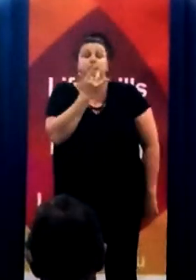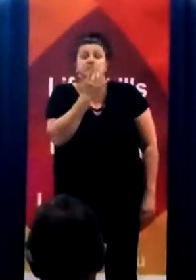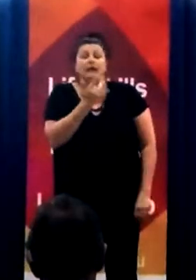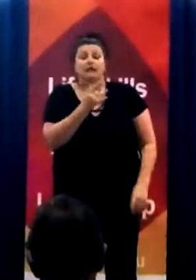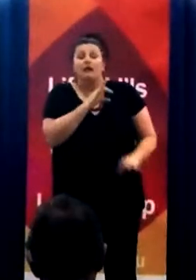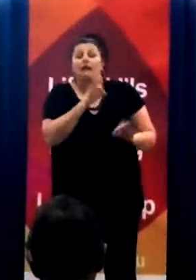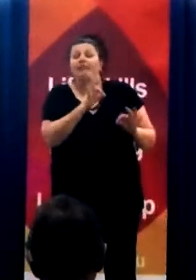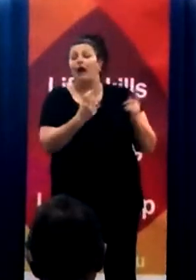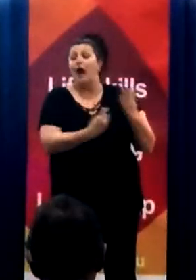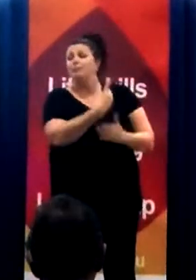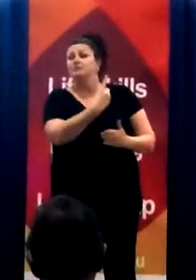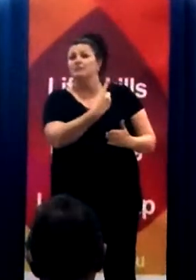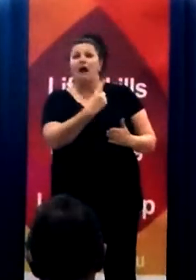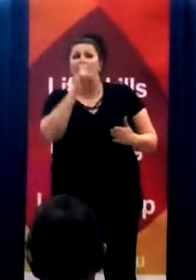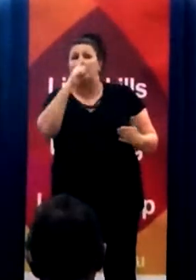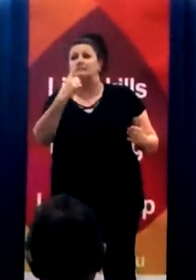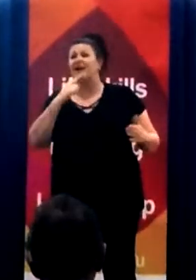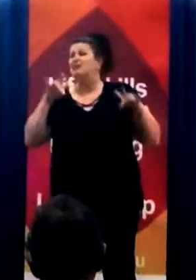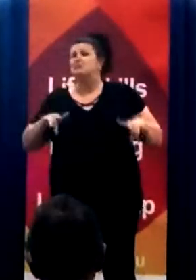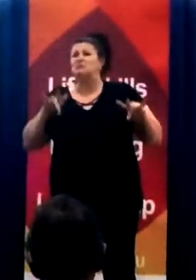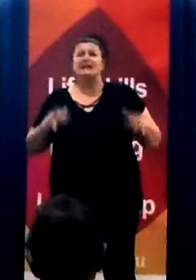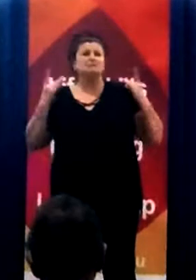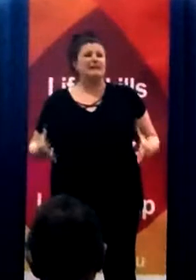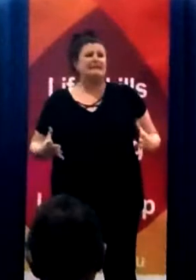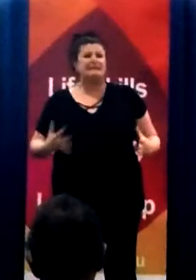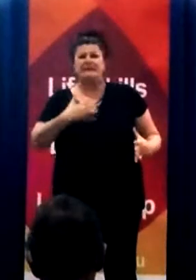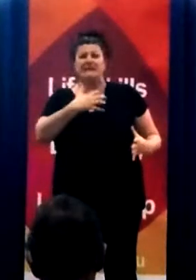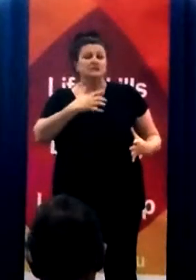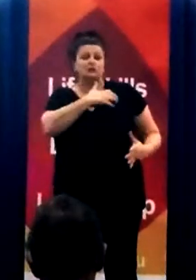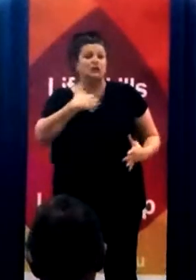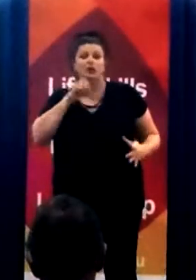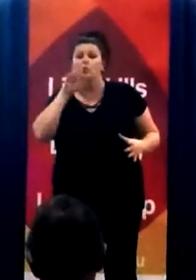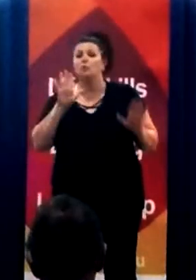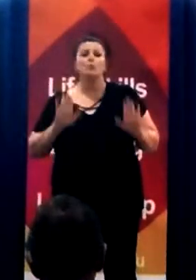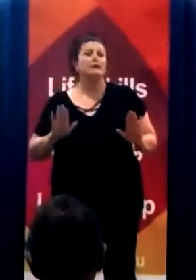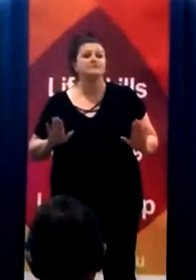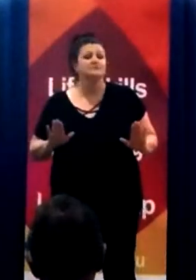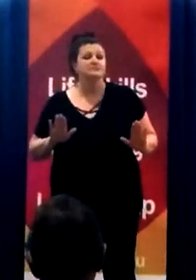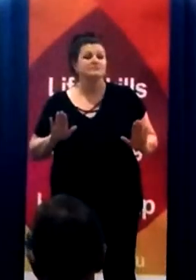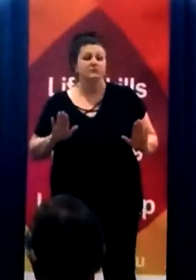or in saying that we are not yet ready. The challenge will not wait. Life does not look back.”